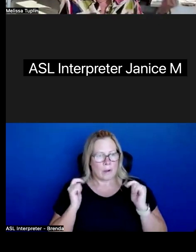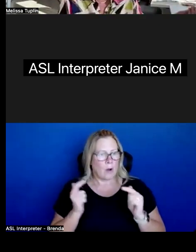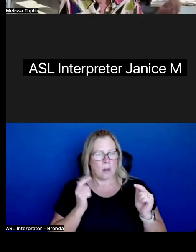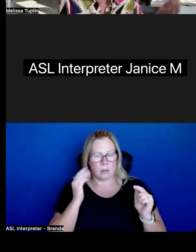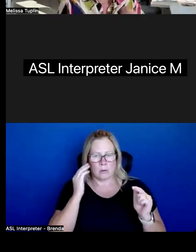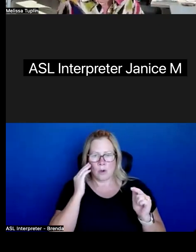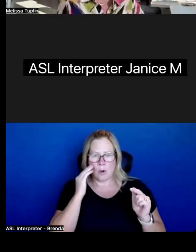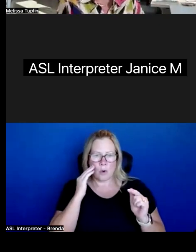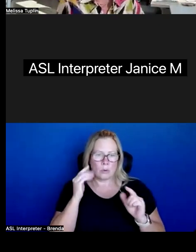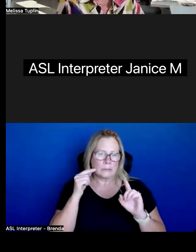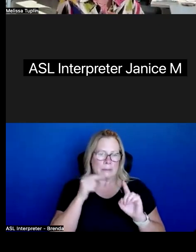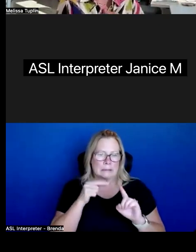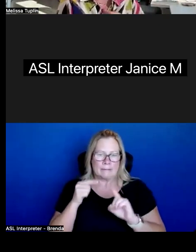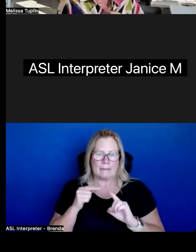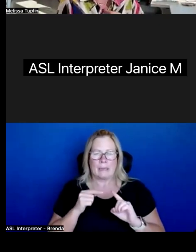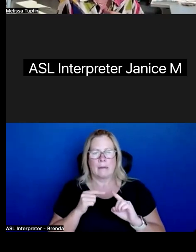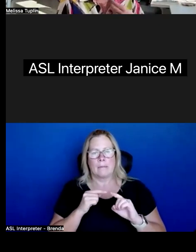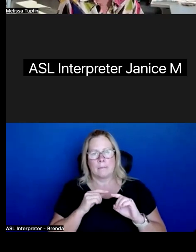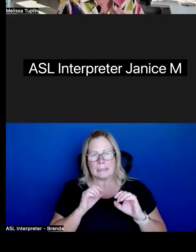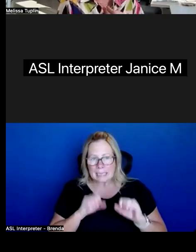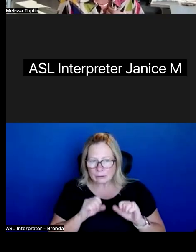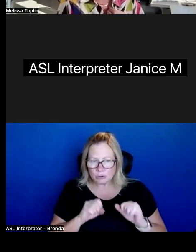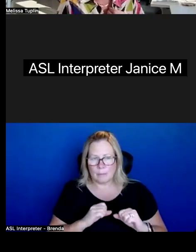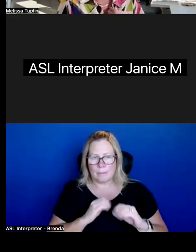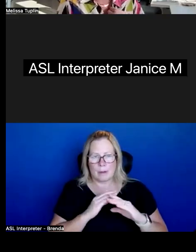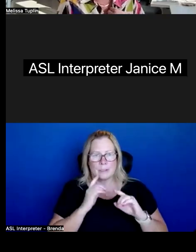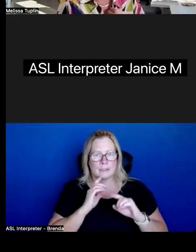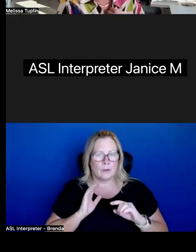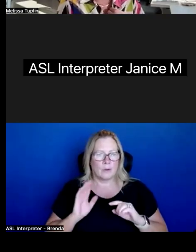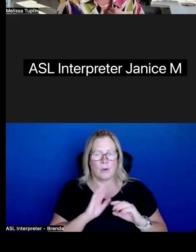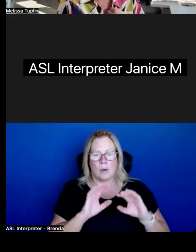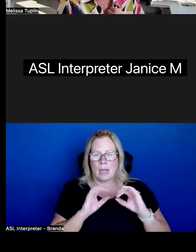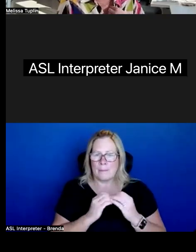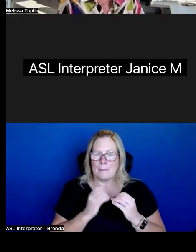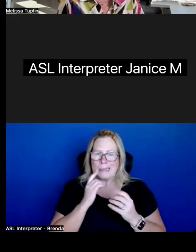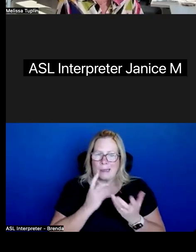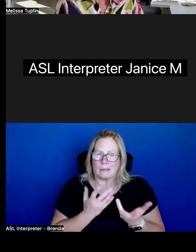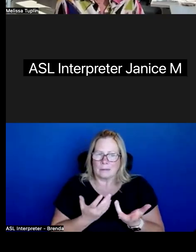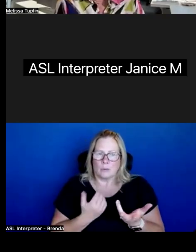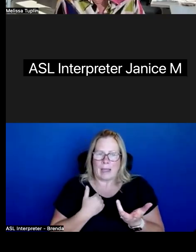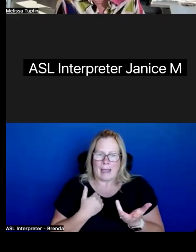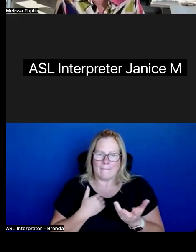specific barriers that are coming up to your organization to meet your goals?